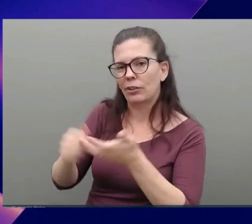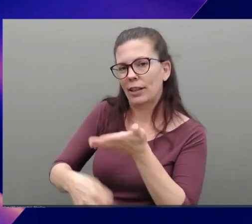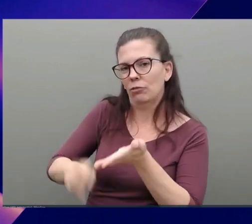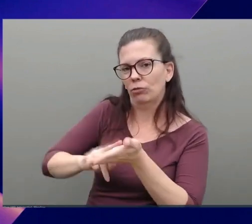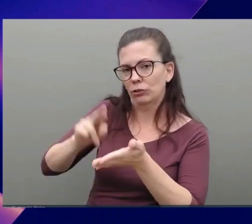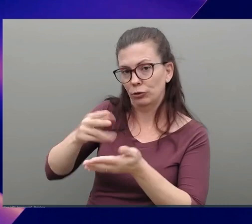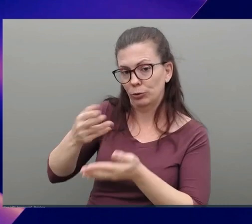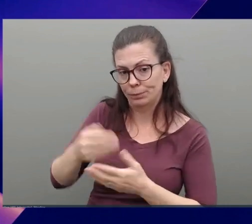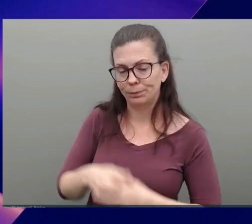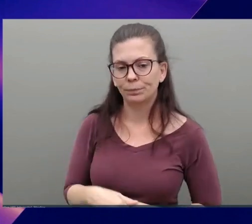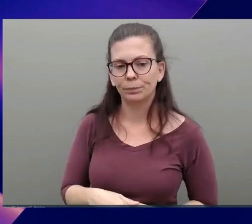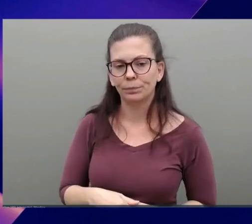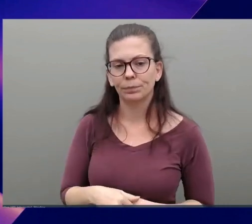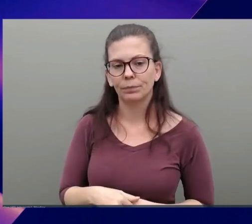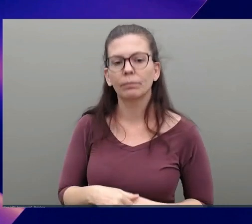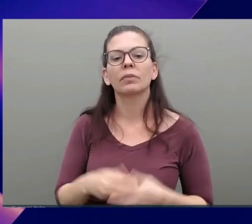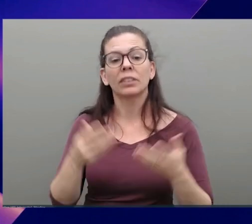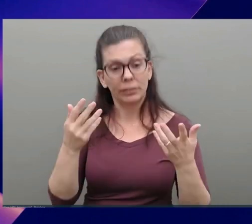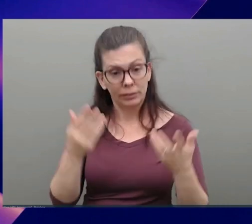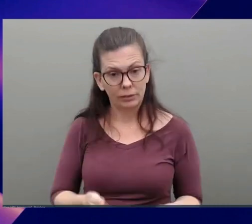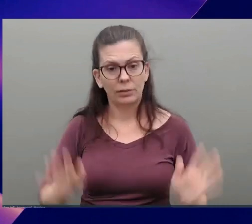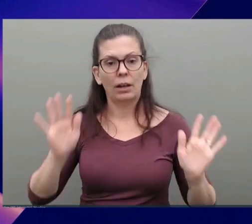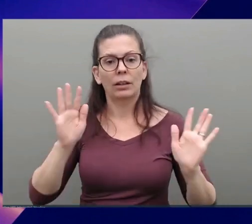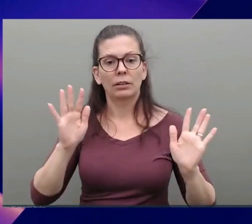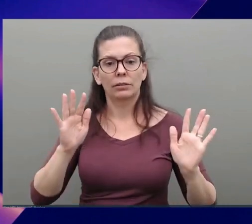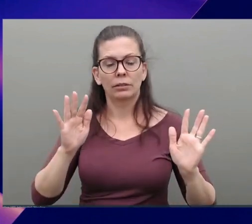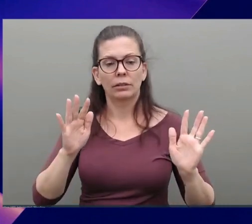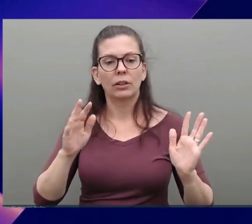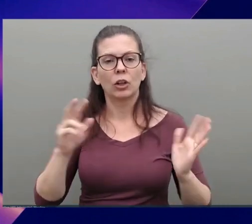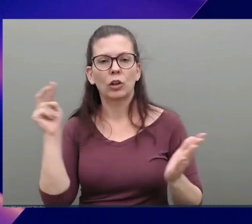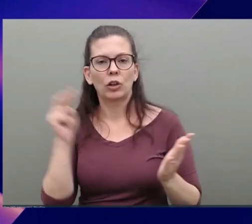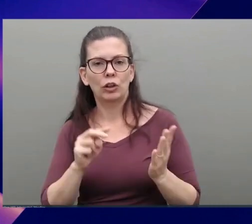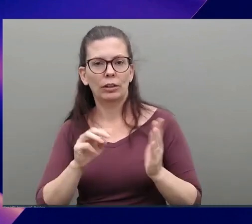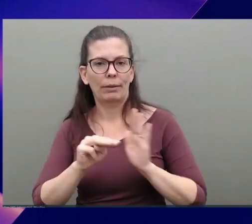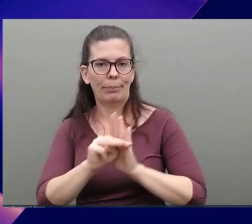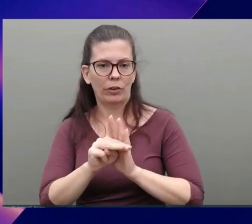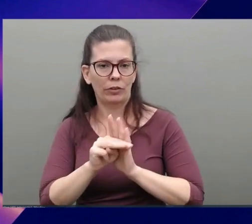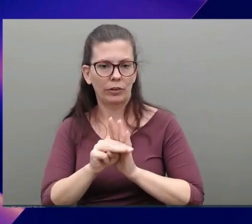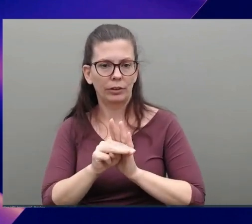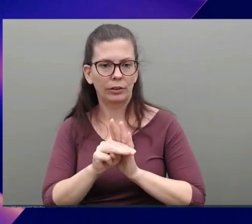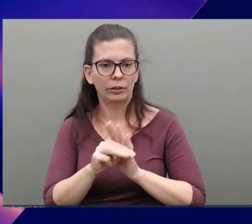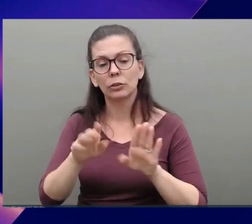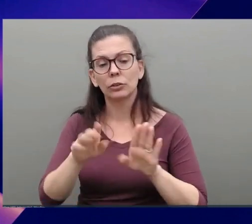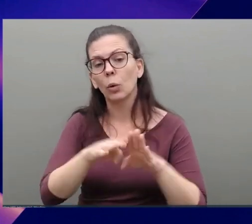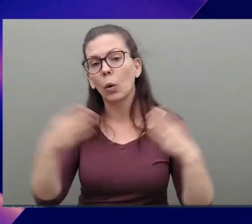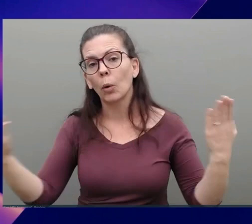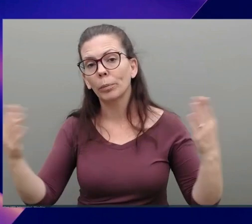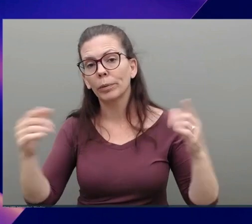Now that the notebook is done, let's look at our model. We open the model group within the Model Registry